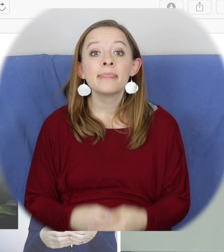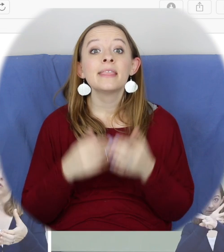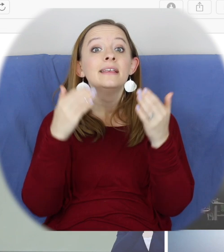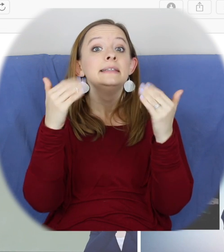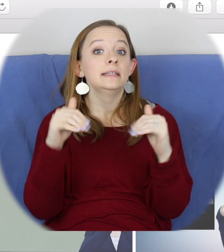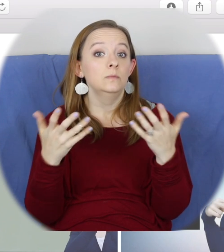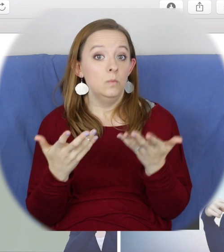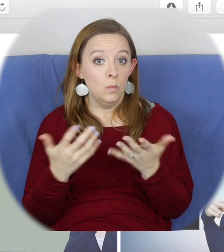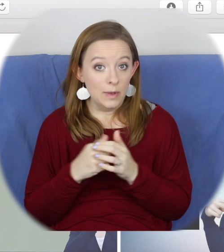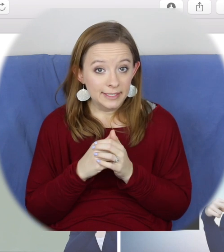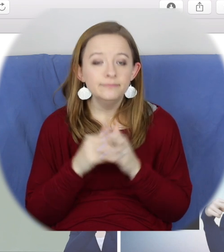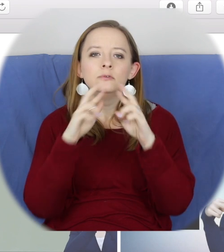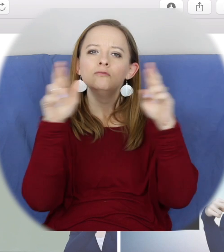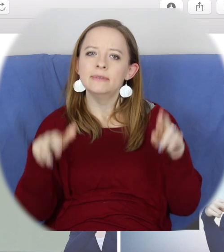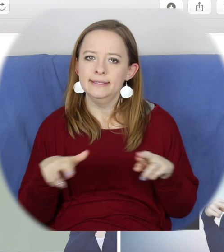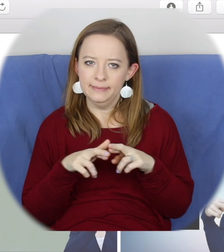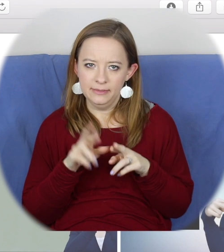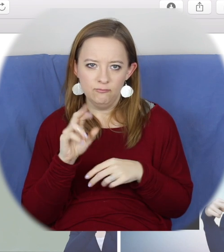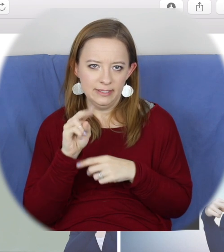The next thing that I have is my resume.